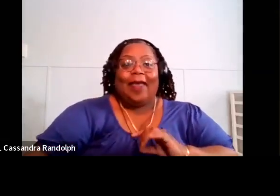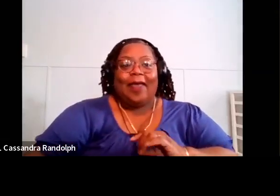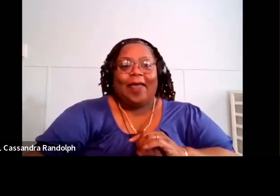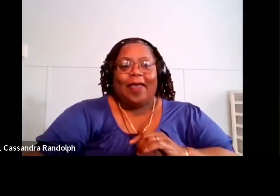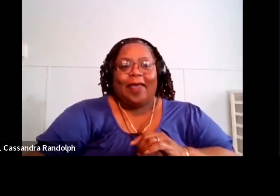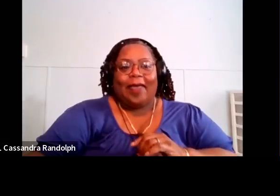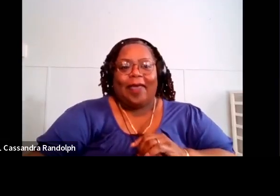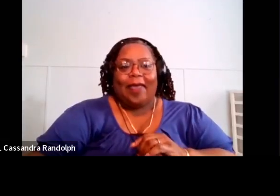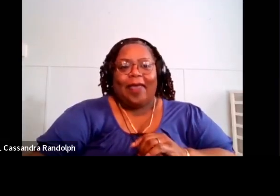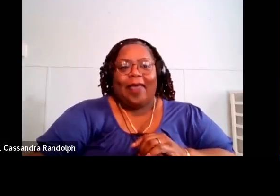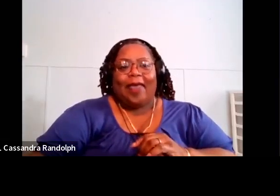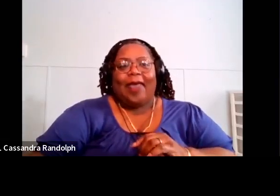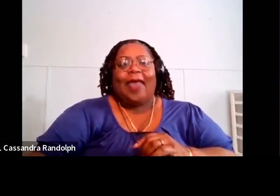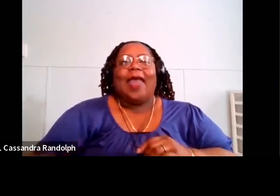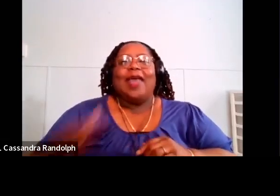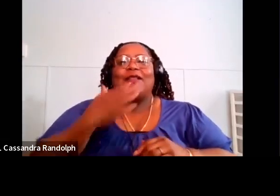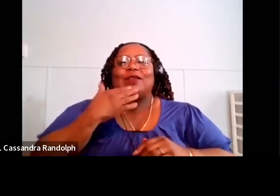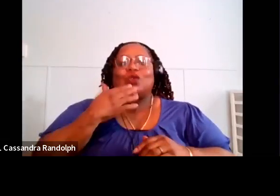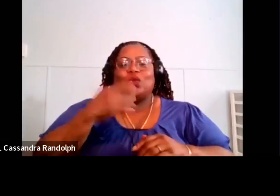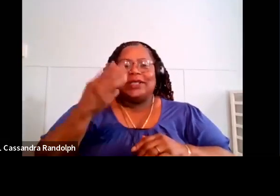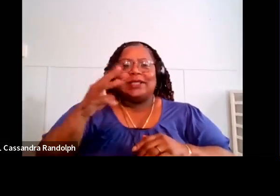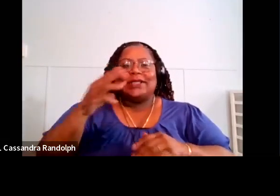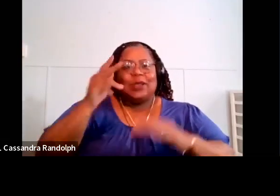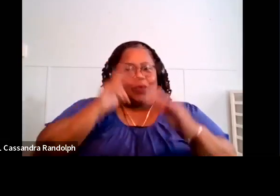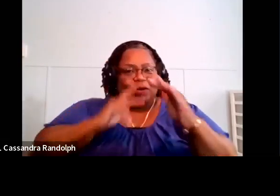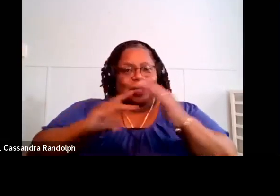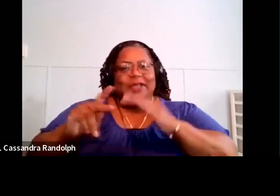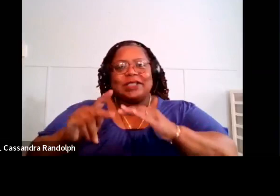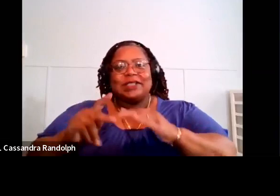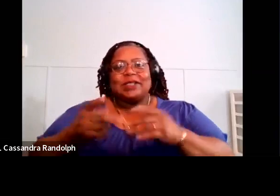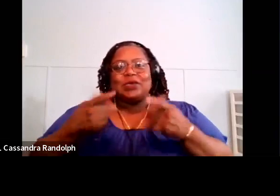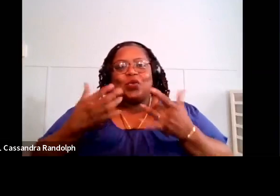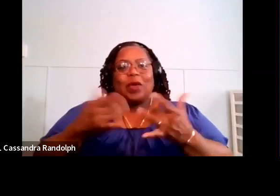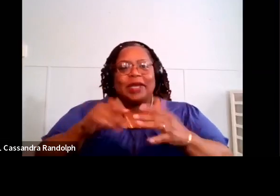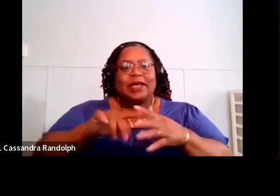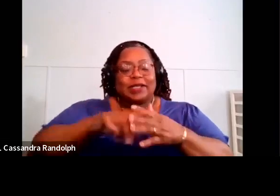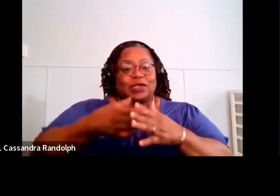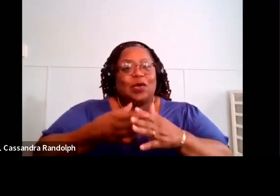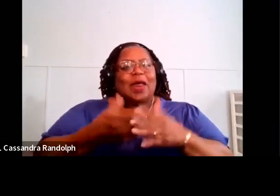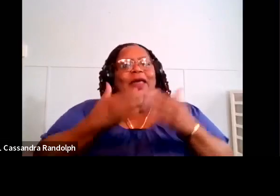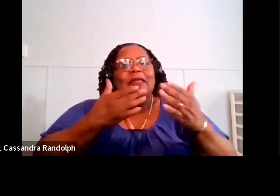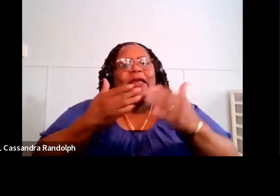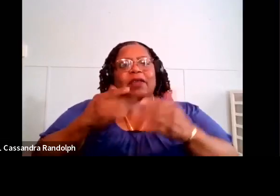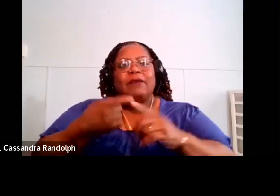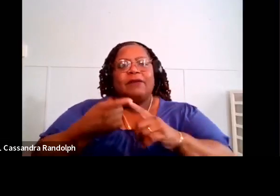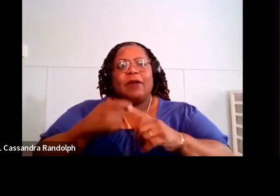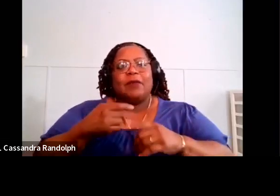appreciative of course to your esteemed directors to Chad and Laura gracious enough to send the link and of course to the